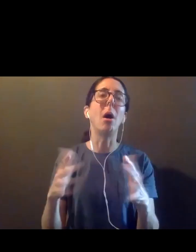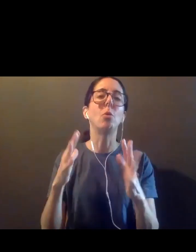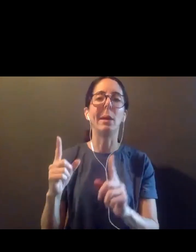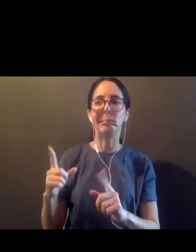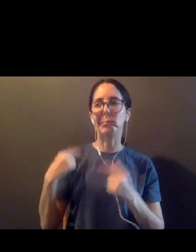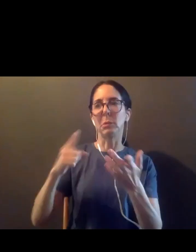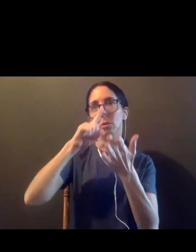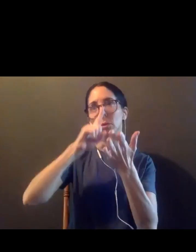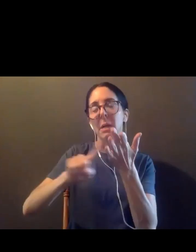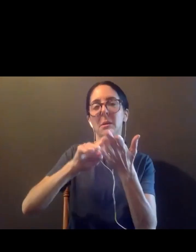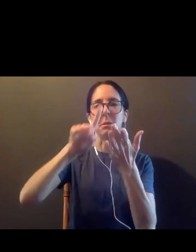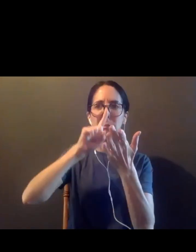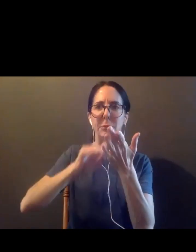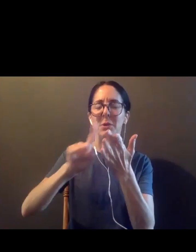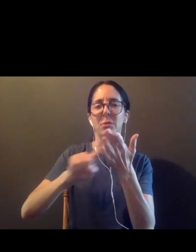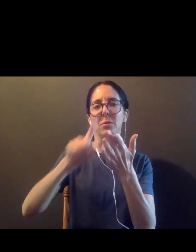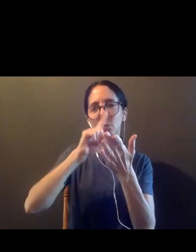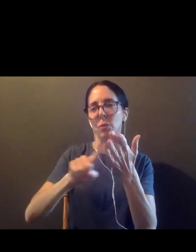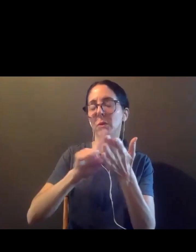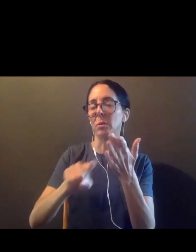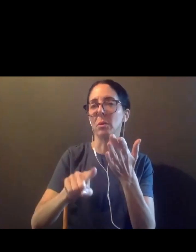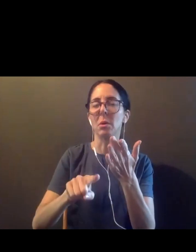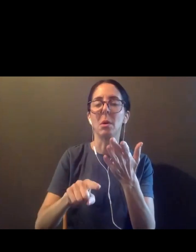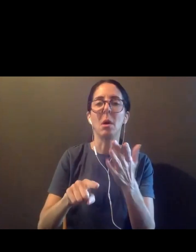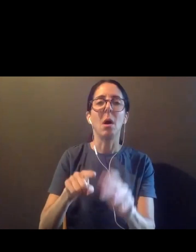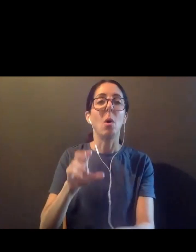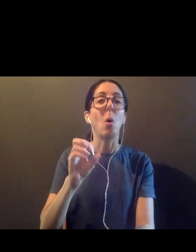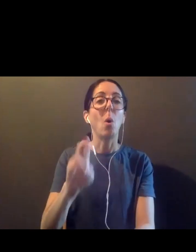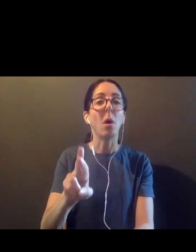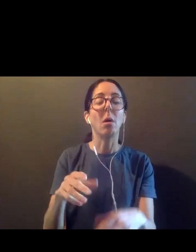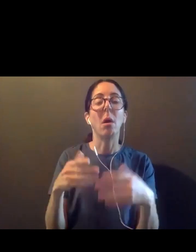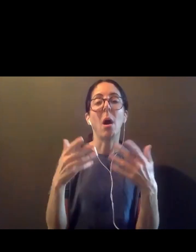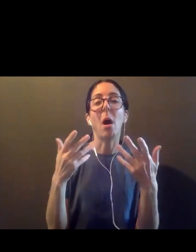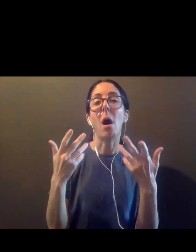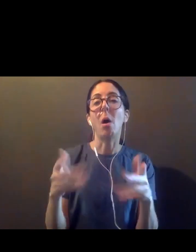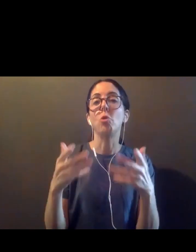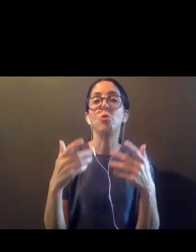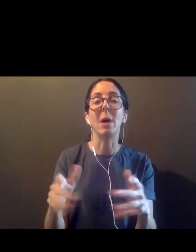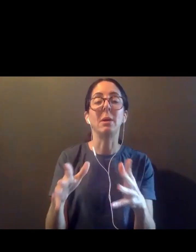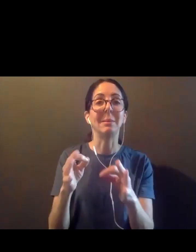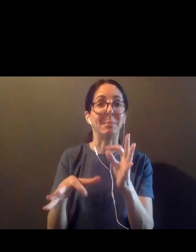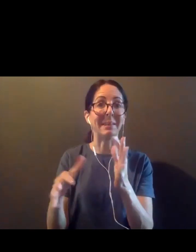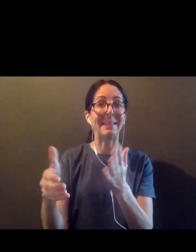overly sampled in terms of gathering information from surveys.